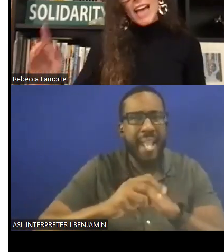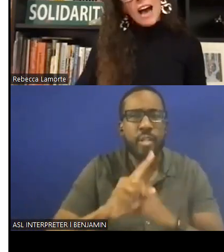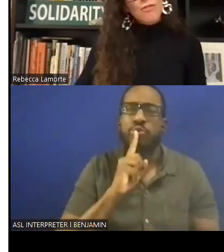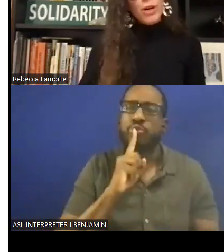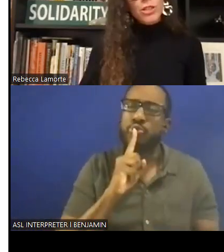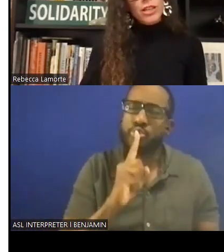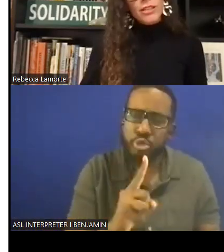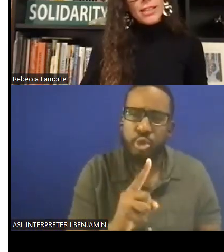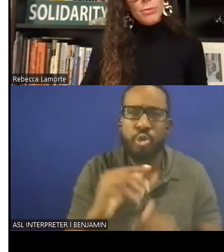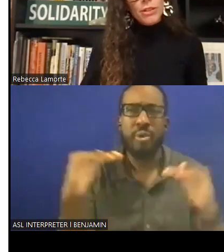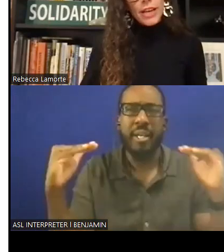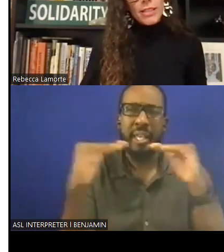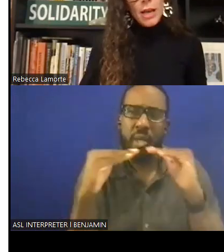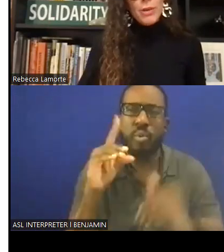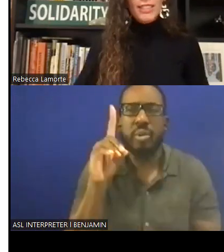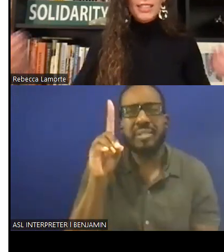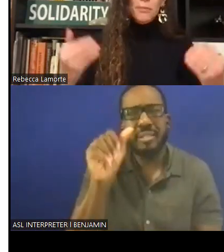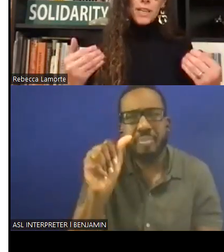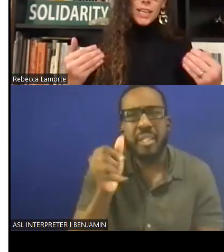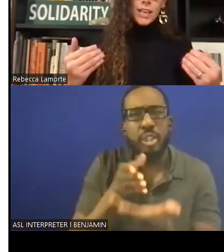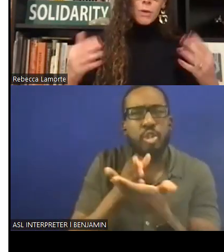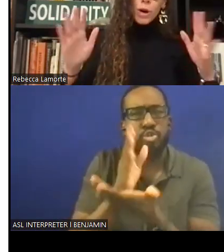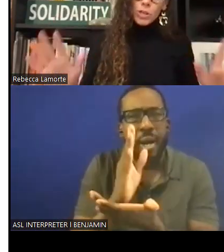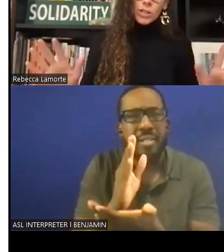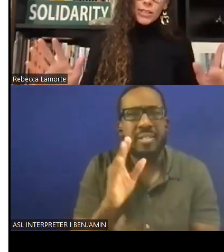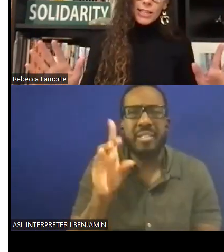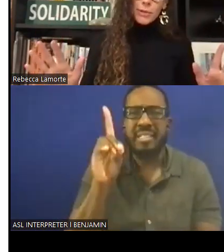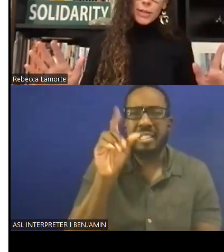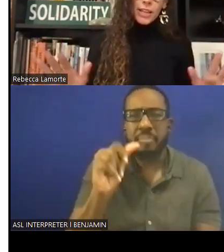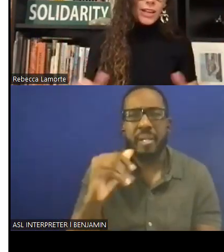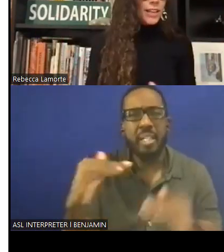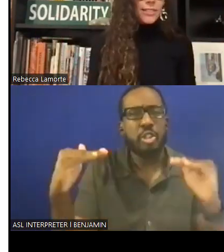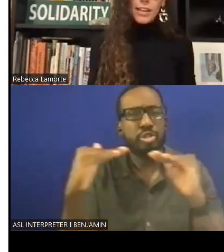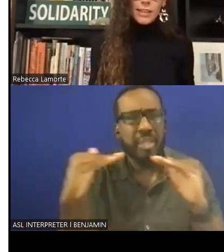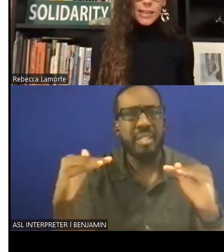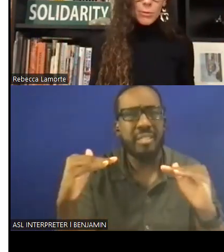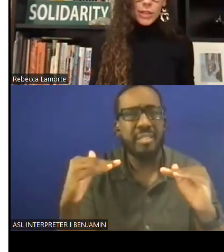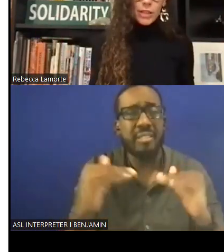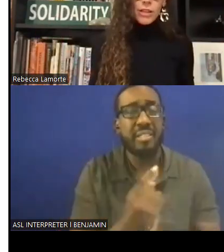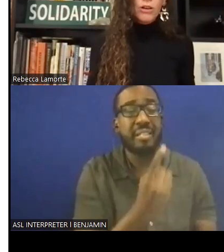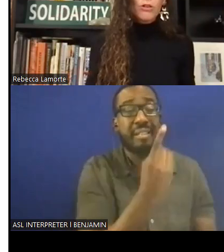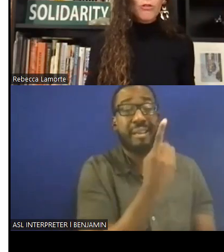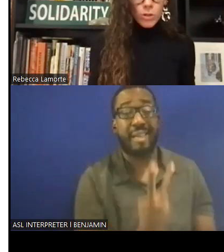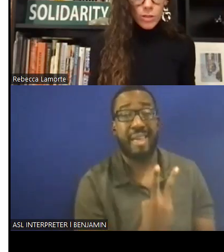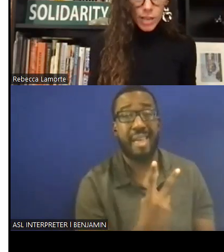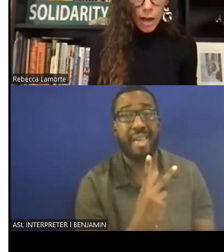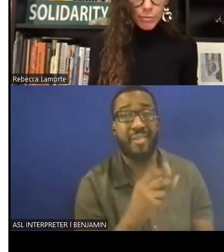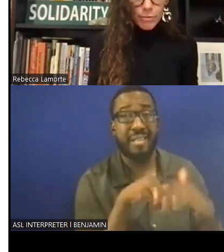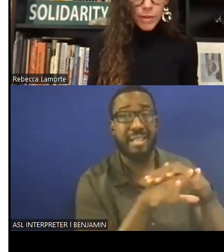than to have a partially accessible event. Because to me, partial accessibility is inaccessibility, full stop.